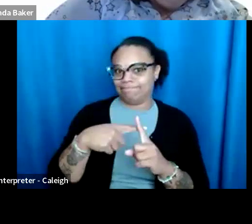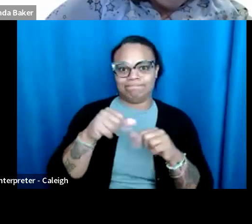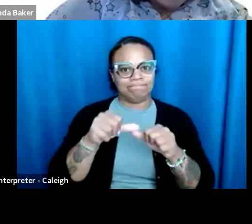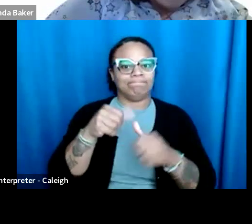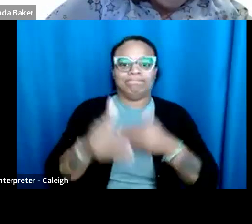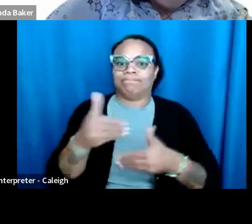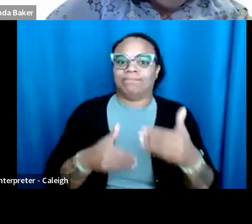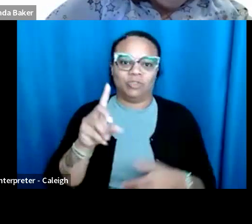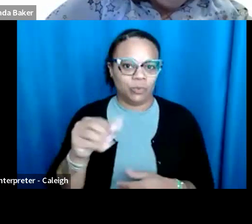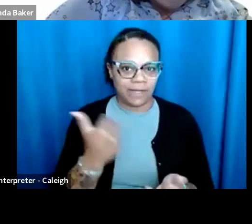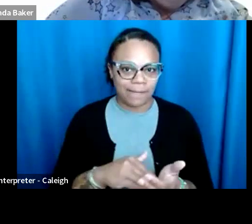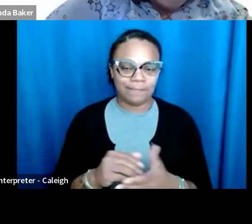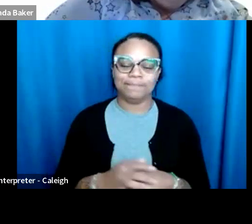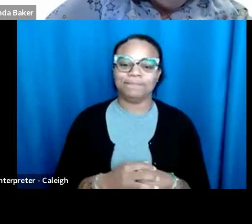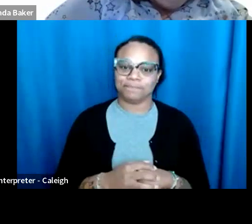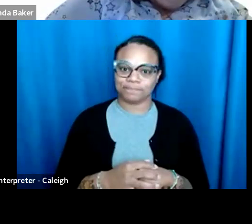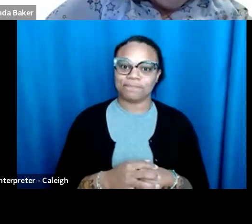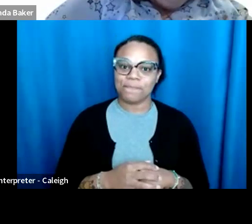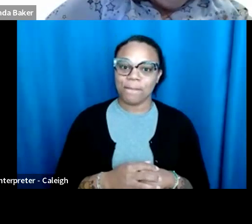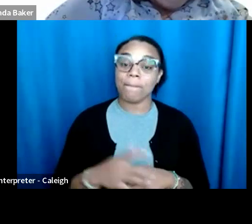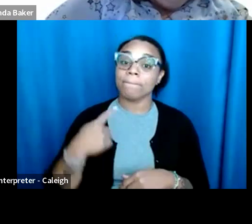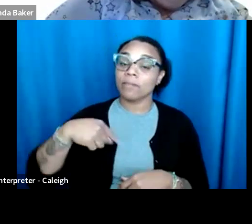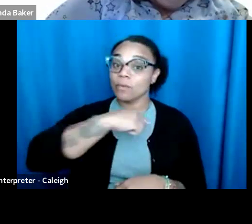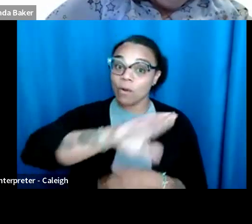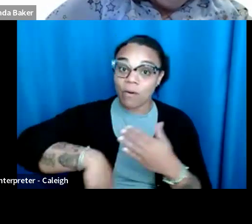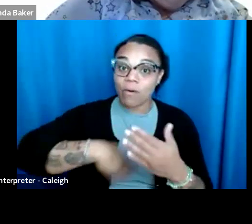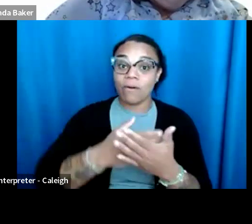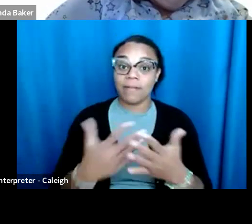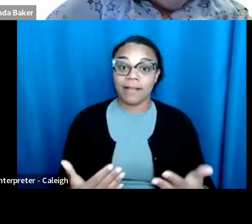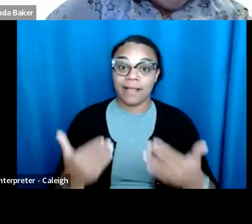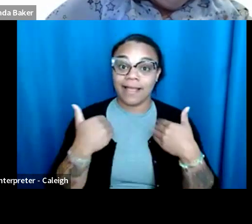Because we all have challenges that are harder